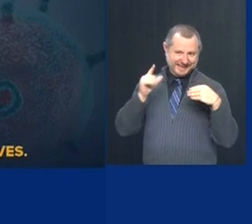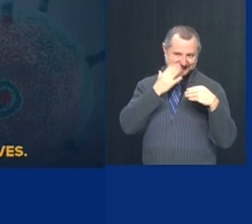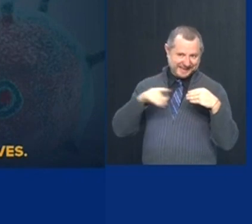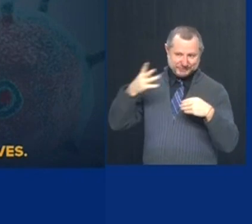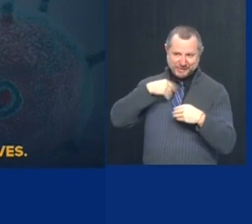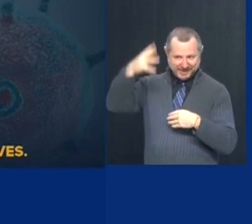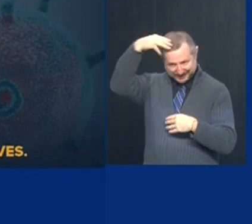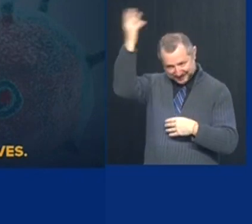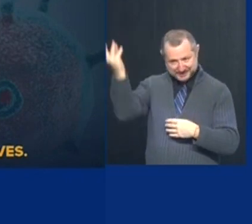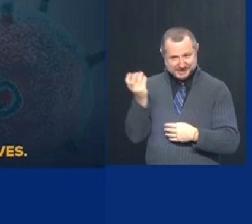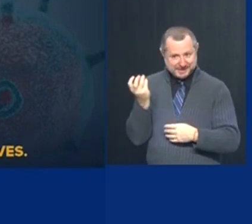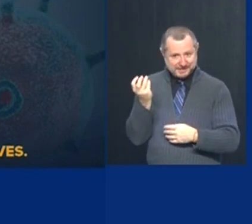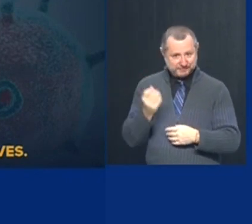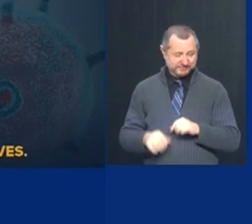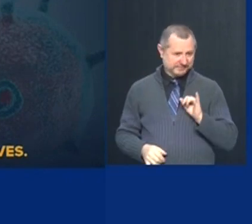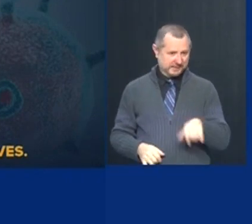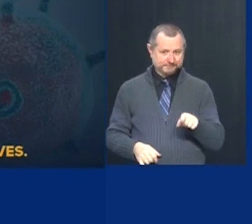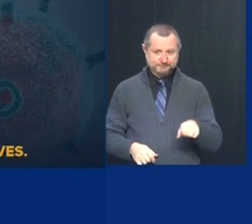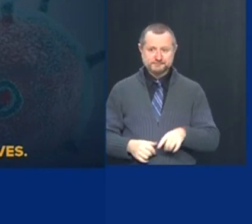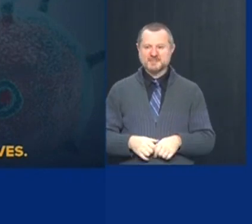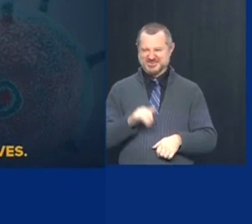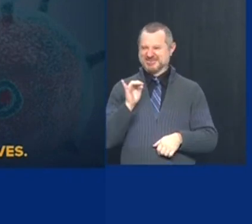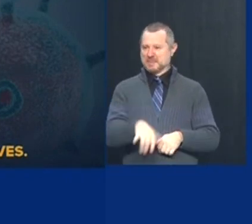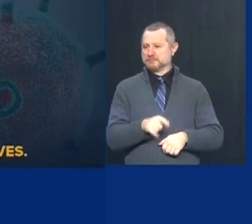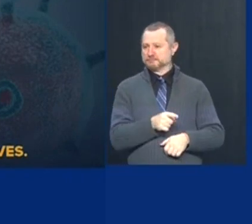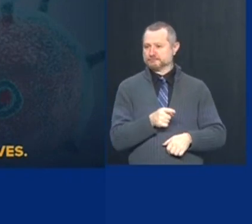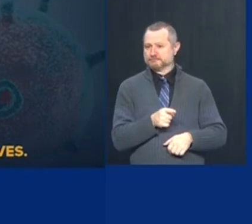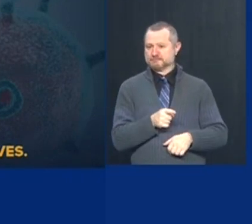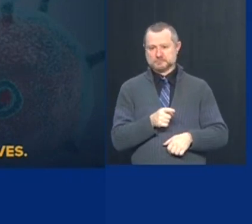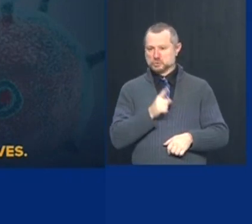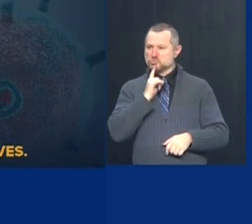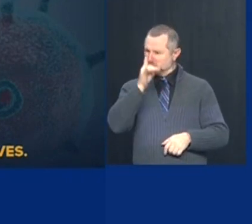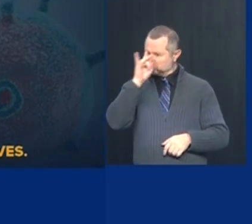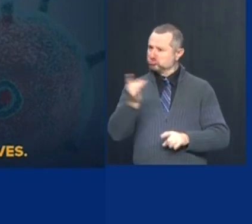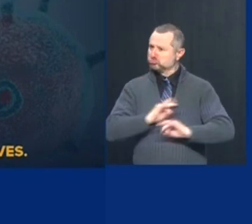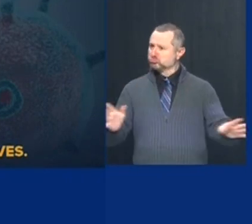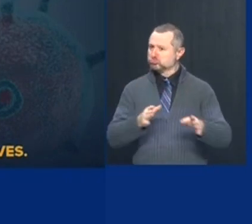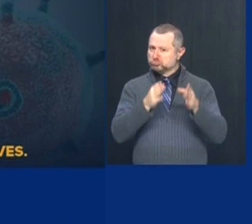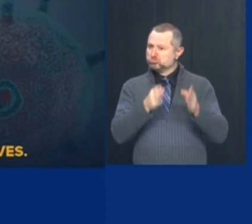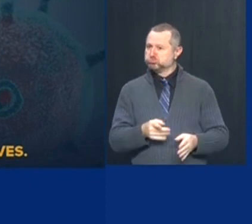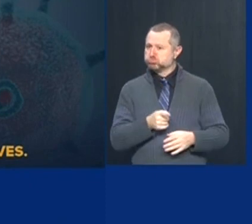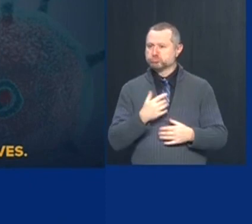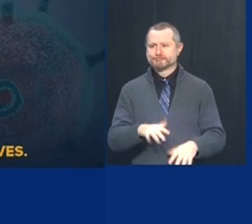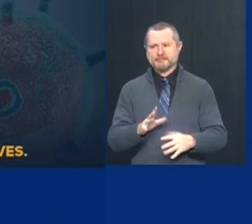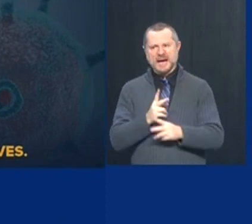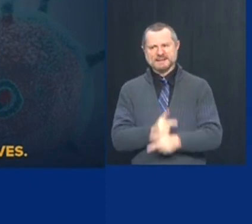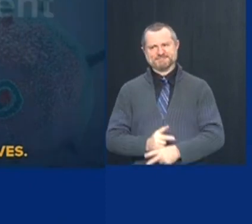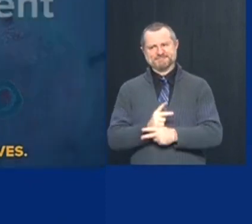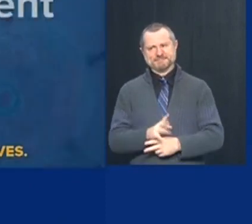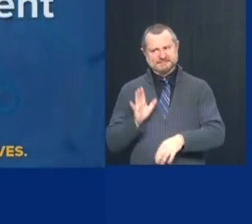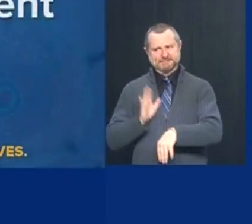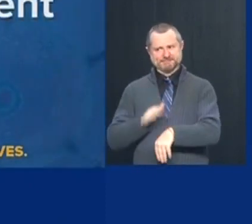ALSO, WHEN YOU HEAR THAT HOLIDAY MUSIC? DA, DIN, DIN COULD YOU SING IT AGAIN?